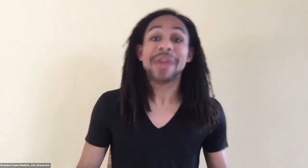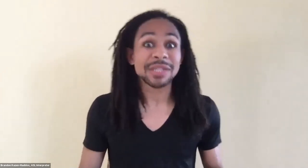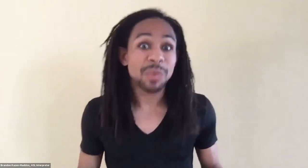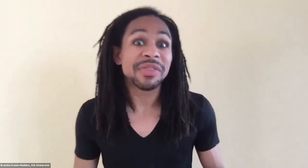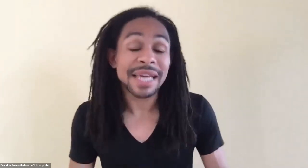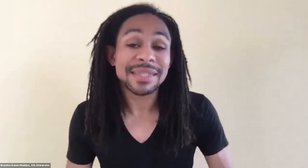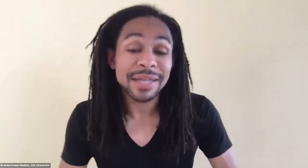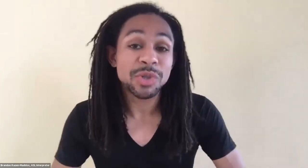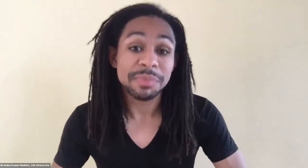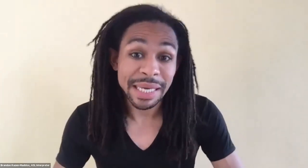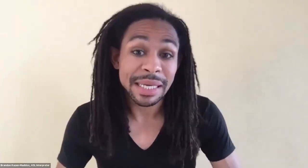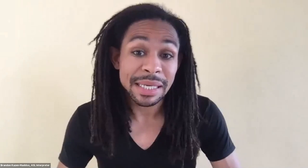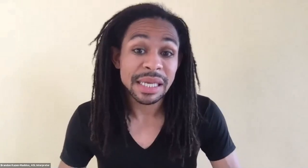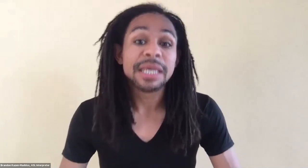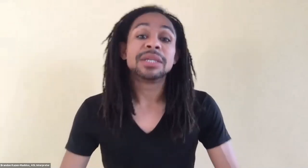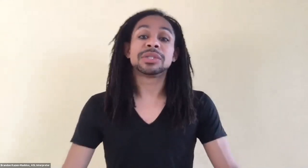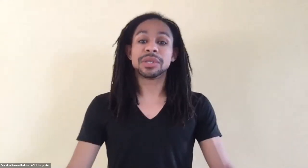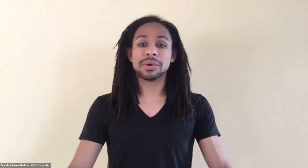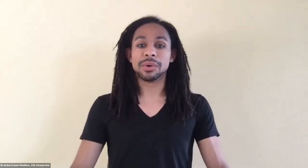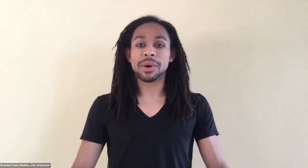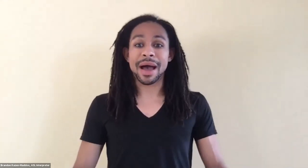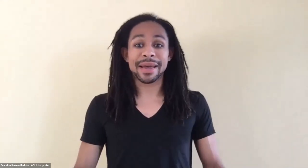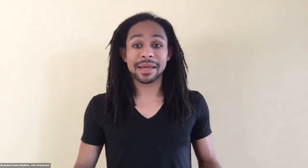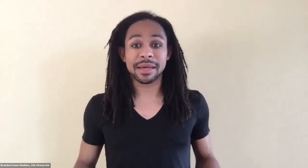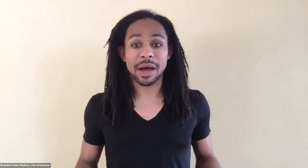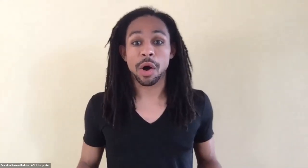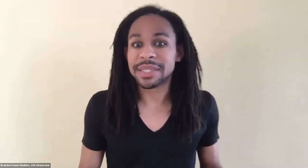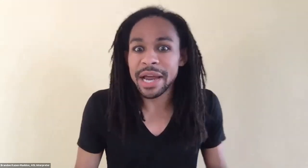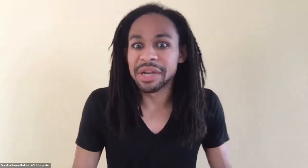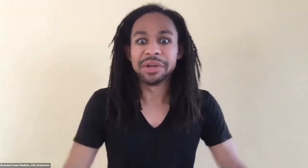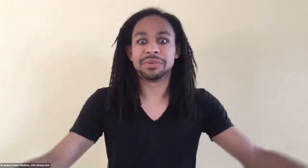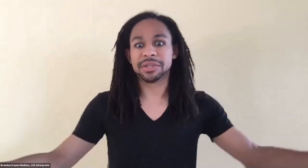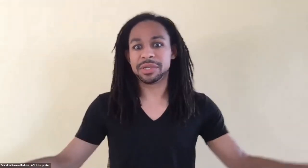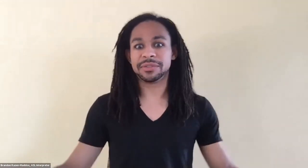That's what they said to me. So I always hire hearing directors,